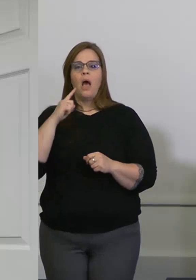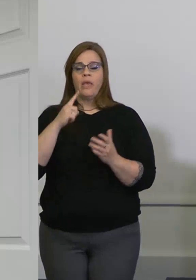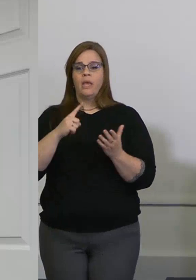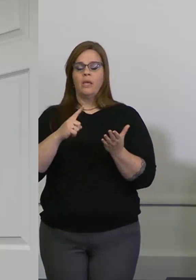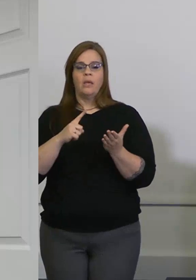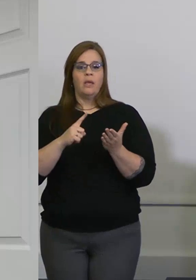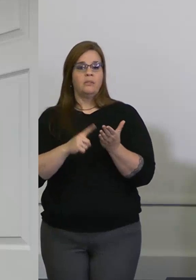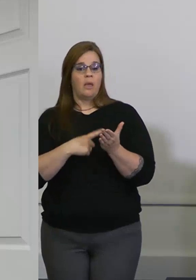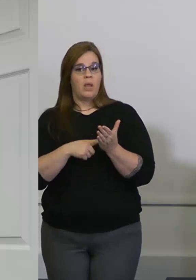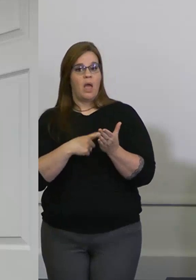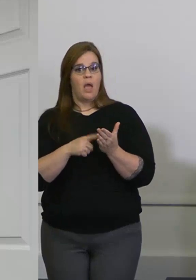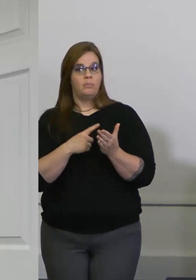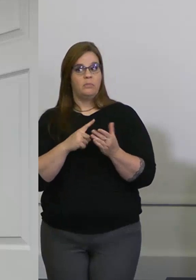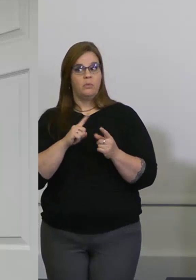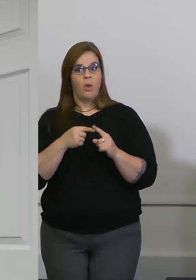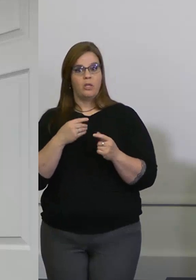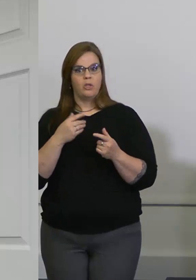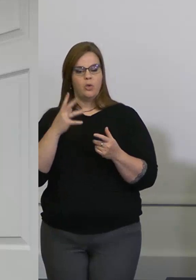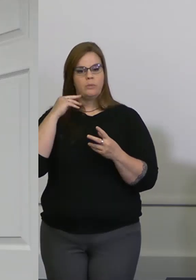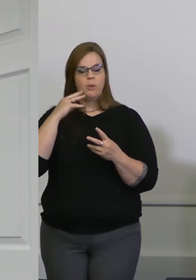above them that are pushing super hard to get to a place.